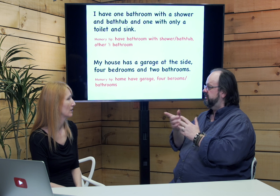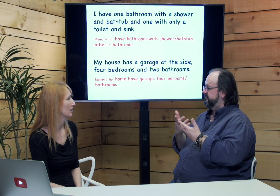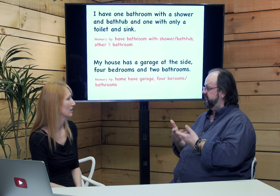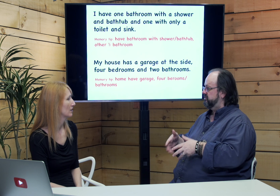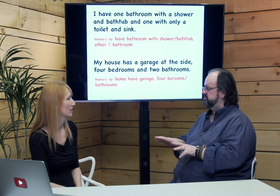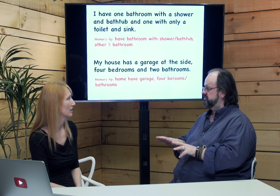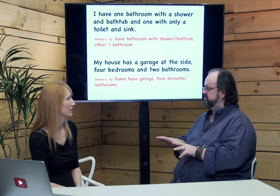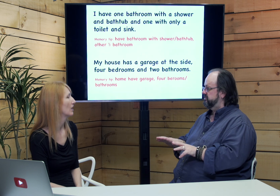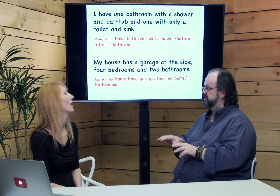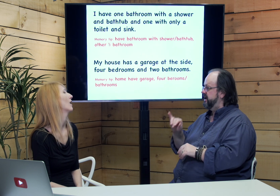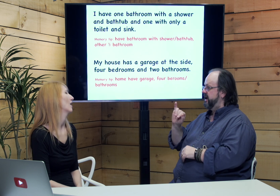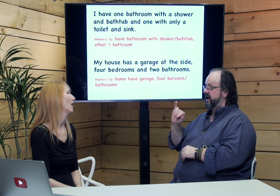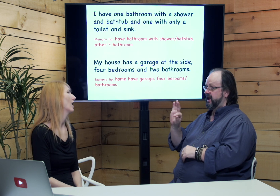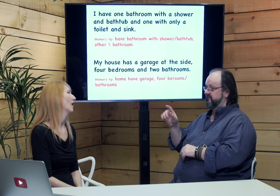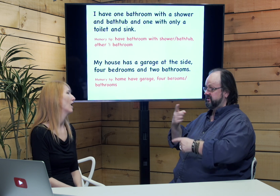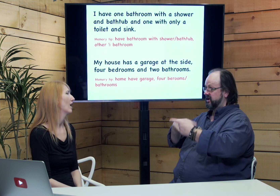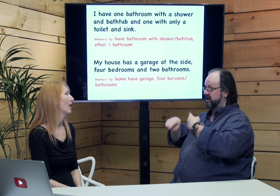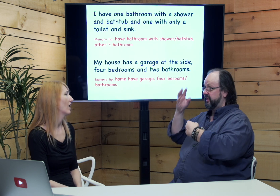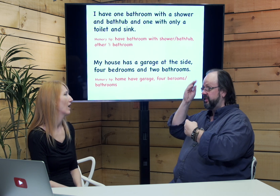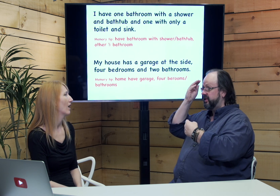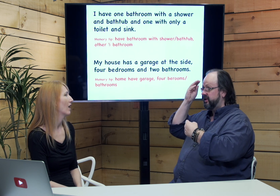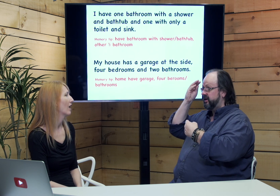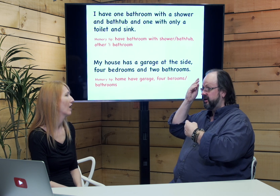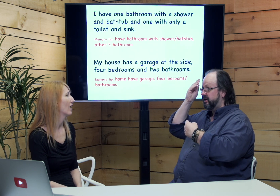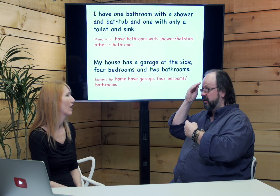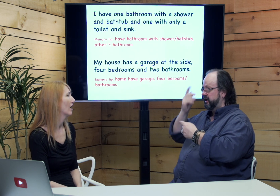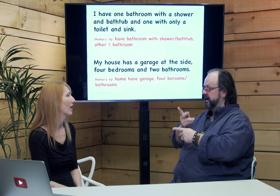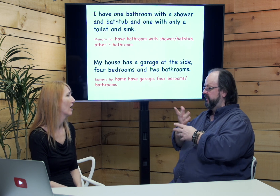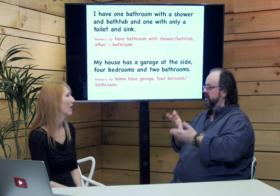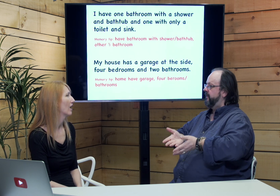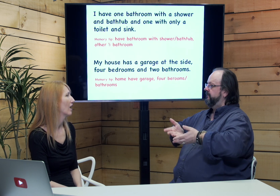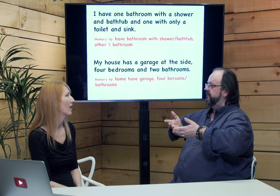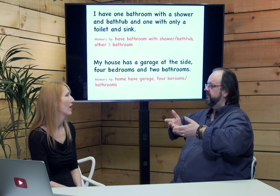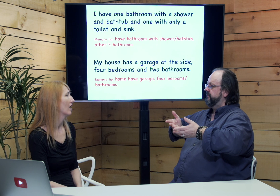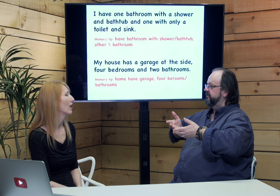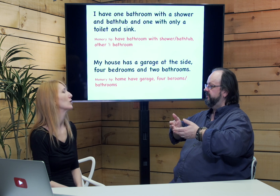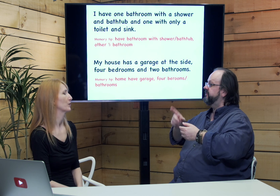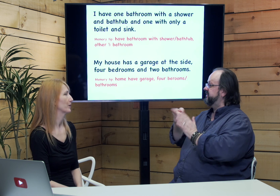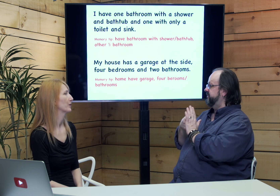that means that you are finished When you're signing and you're thinking, keep your hands up.